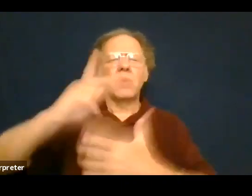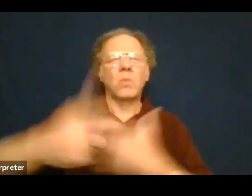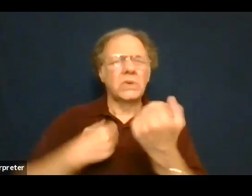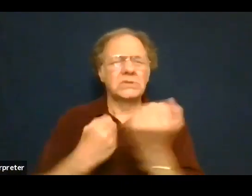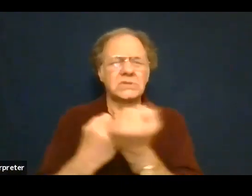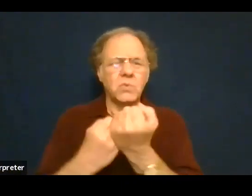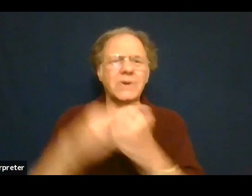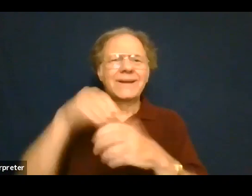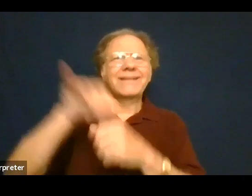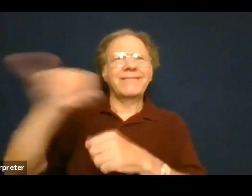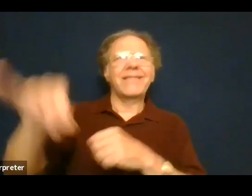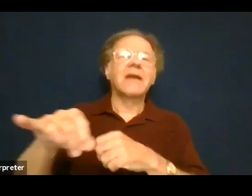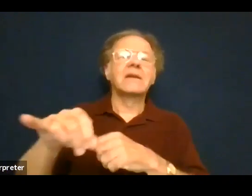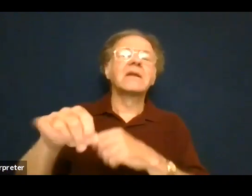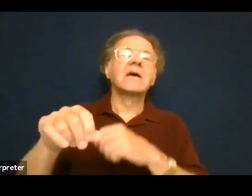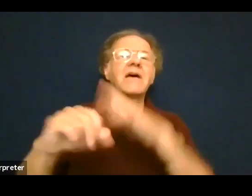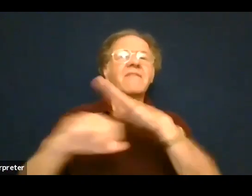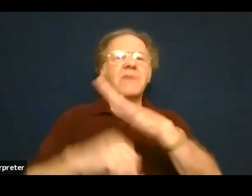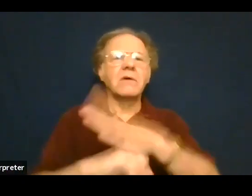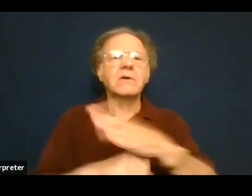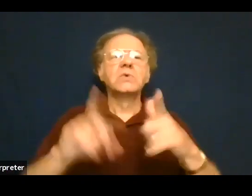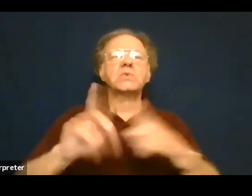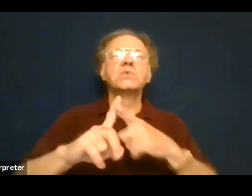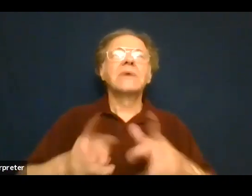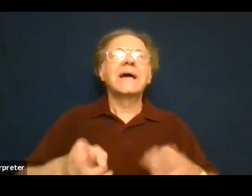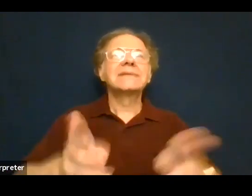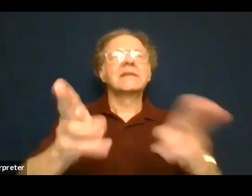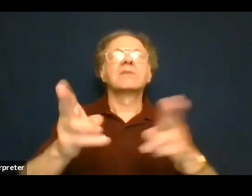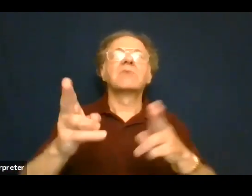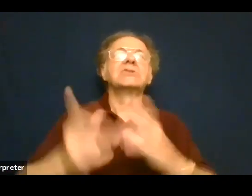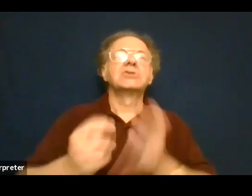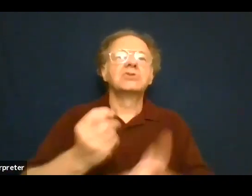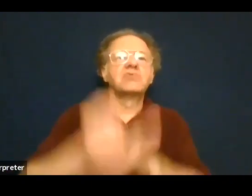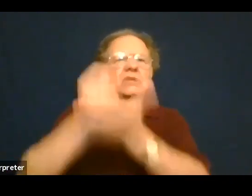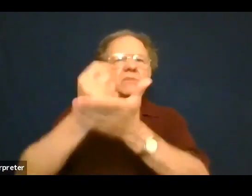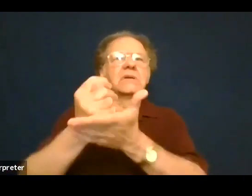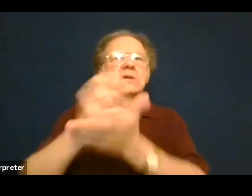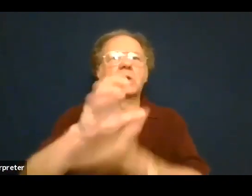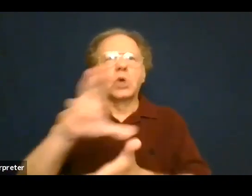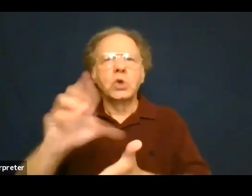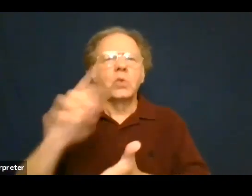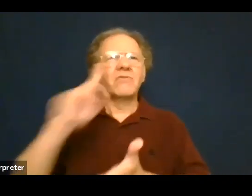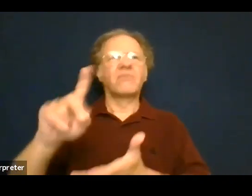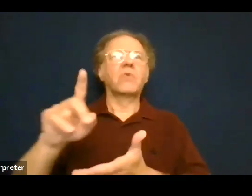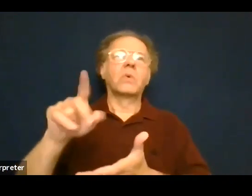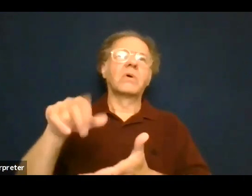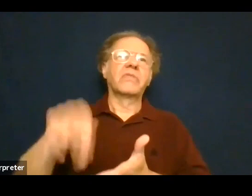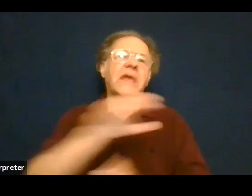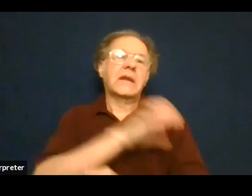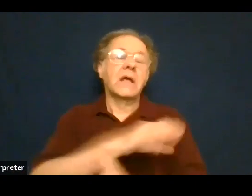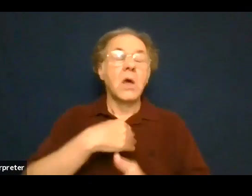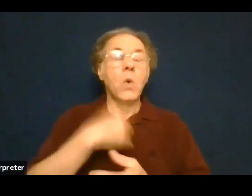to accelerate treatments and cures for the clinic. And one of my passions, as you may have seen from the presentation I did earlier